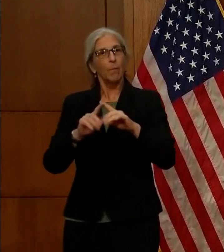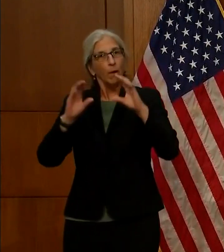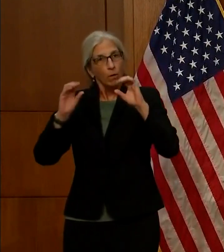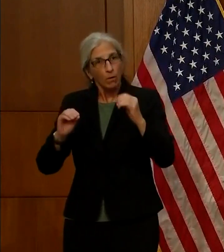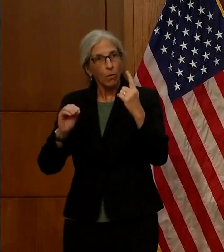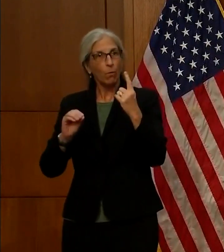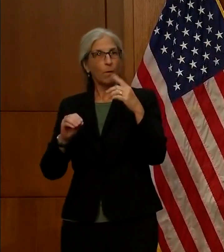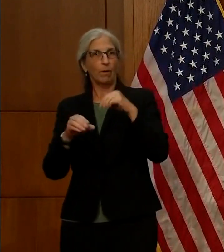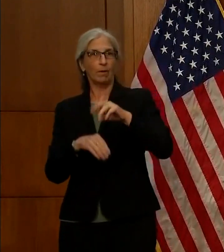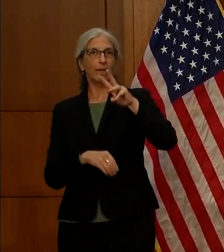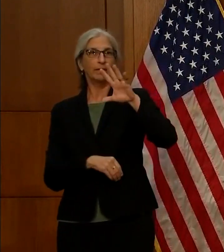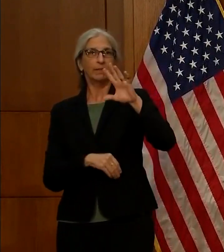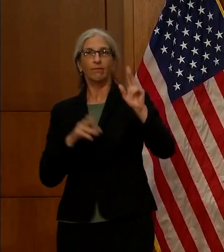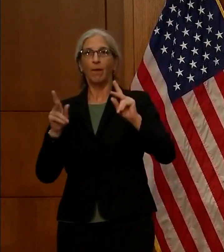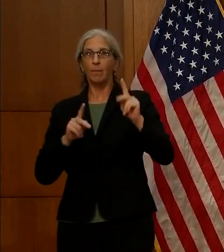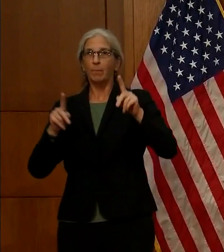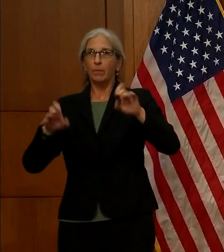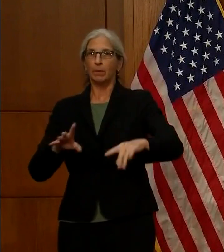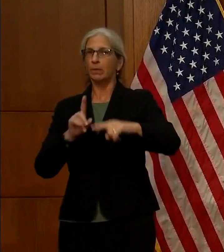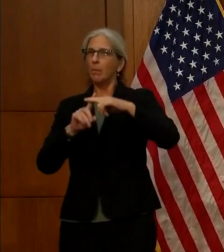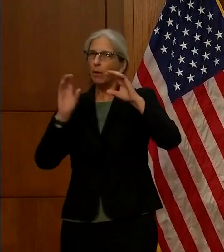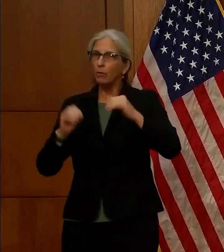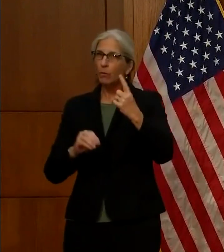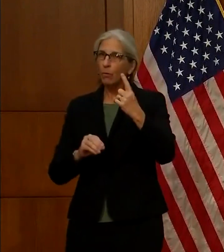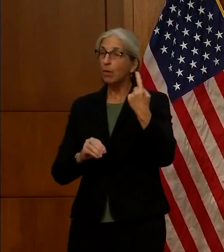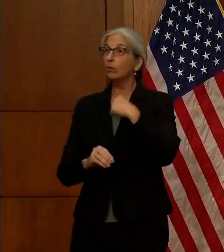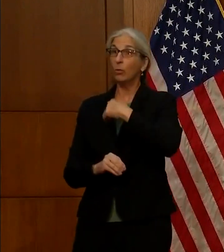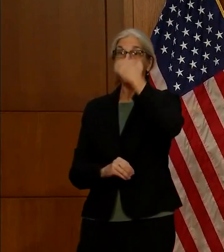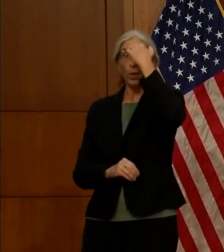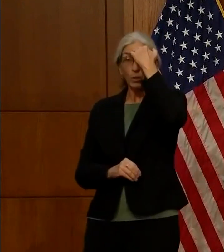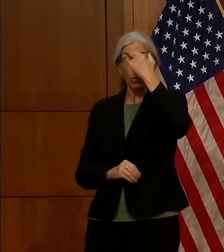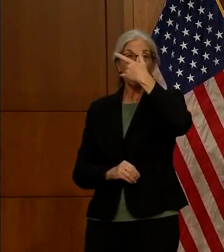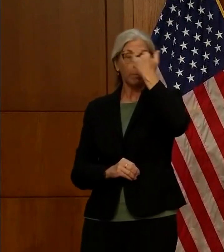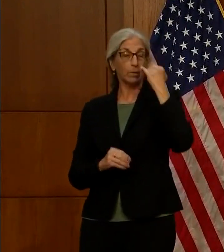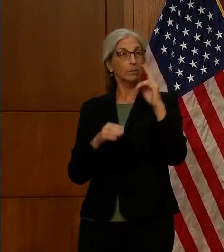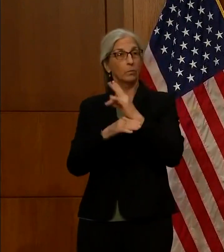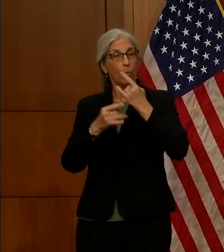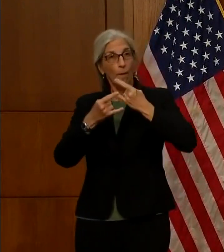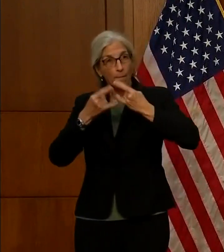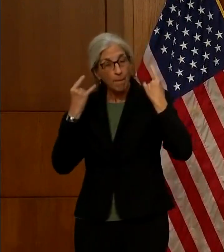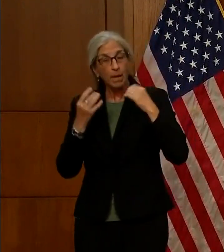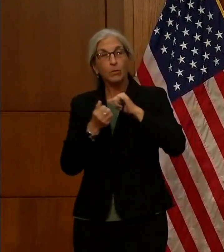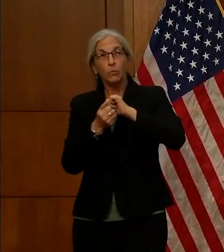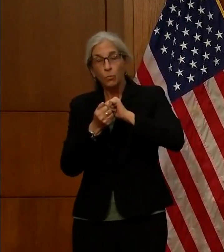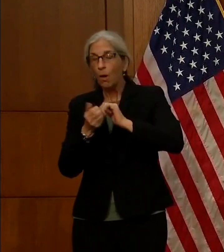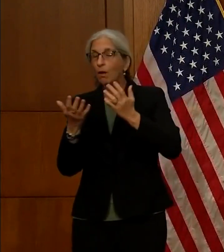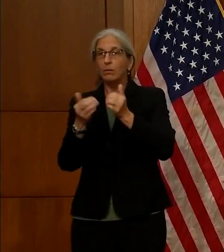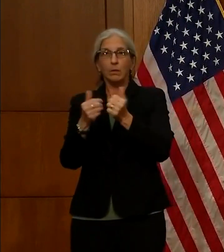FIVE CLOSE CONTACTS AND NONE OF THEM. TESTED POSITIVE. SO WE